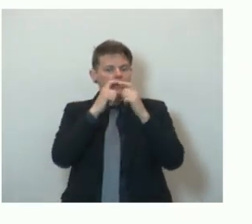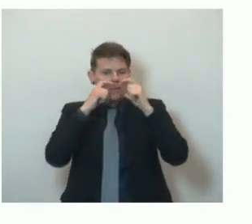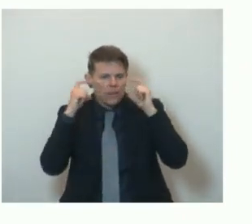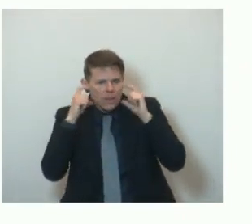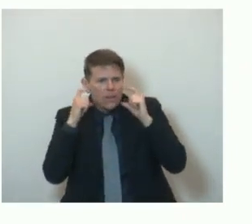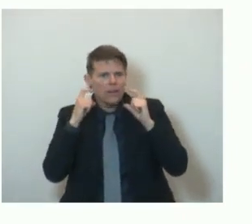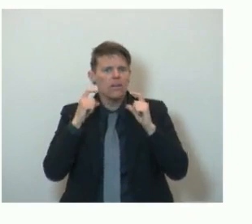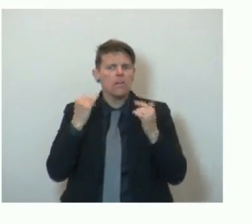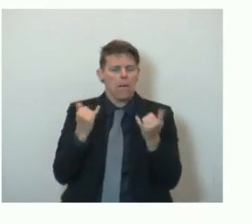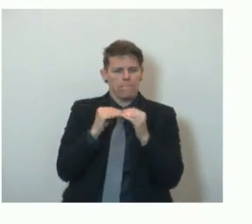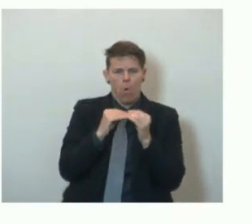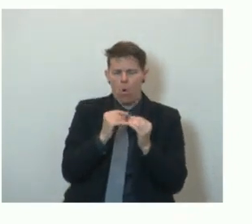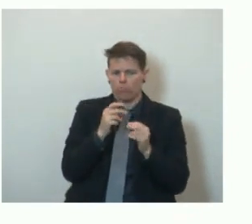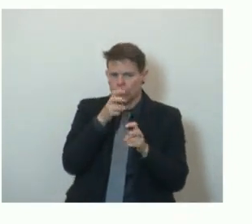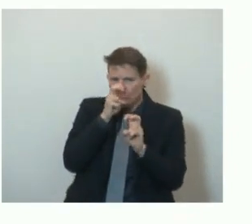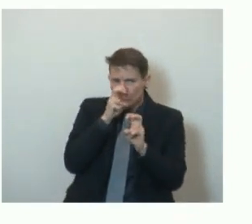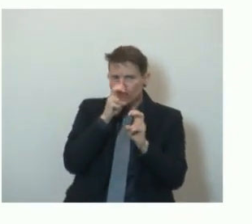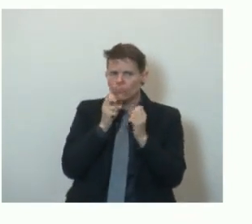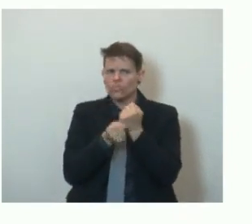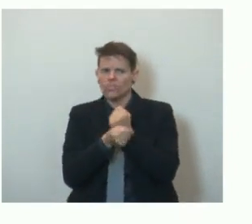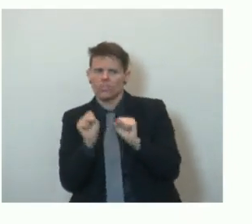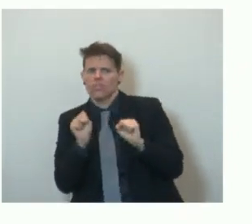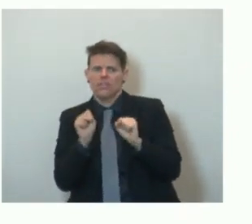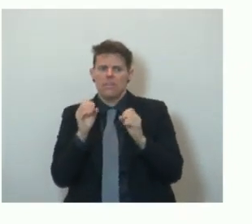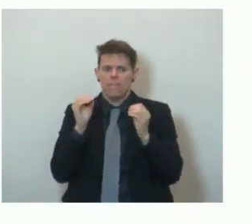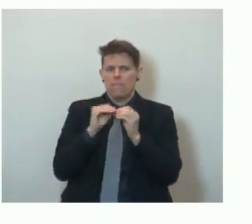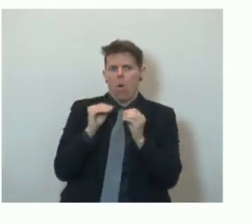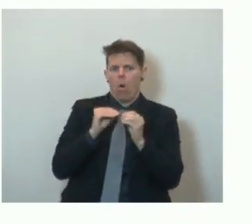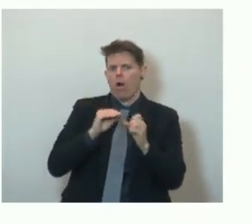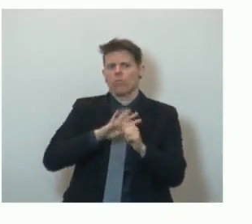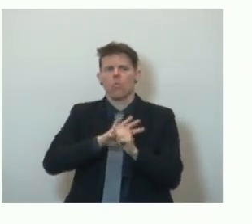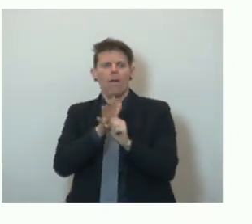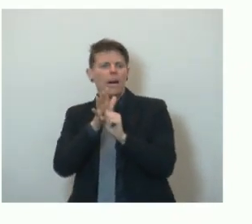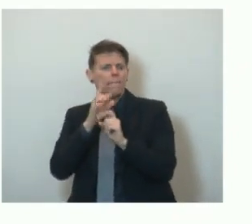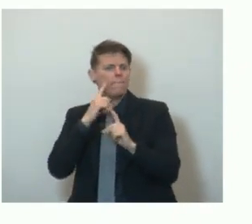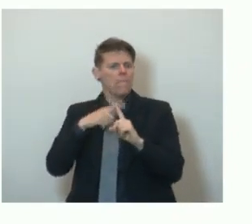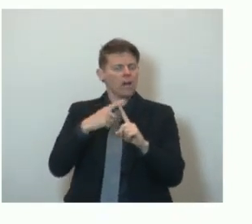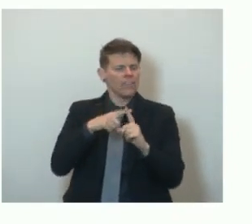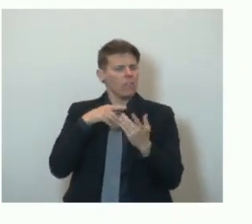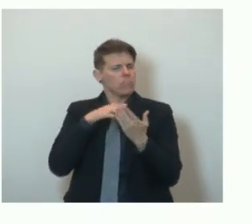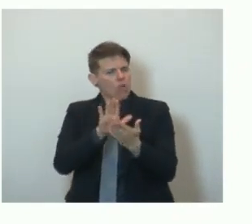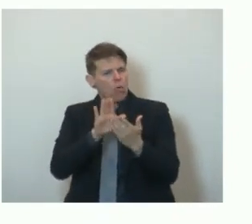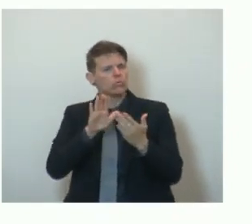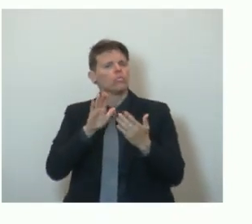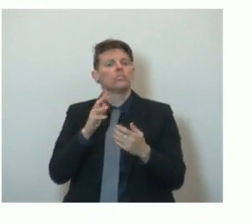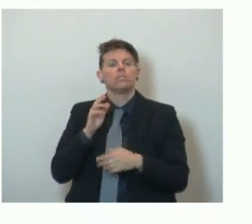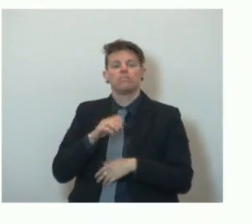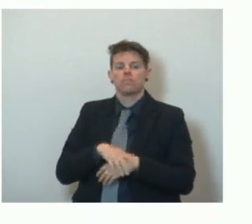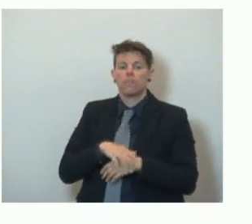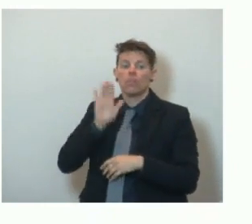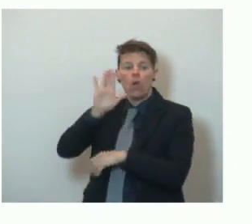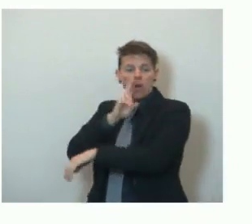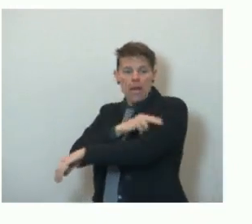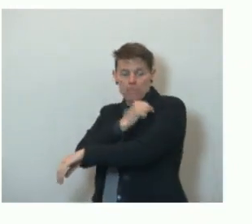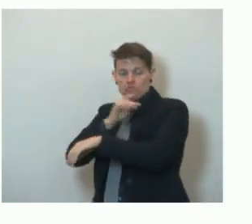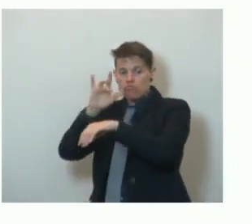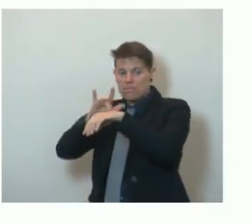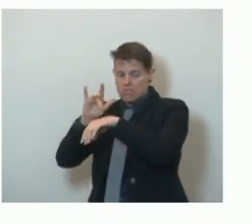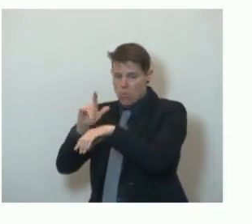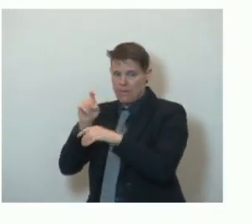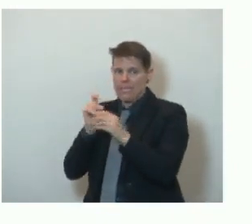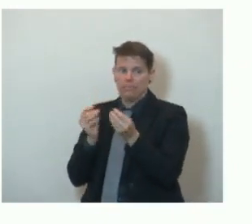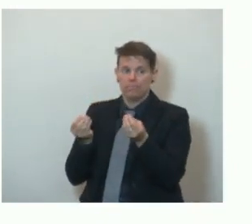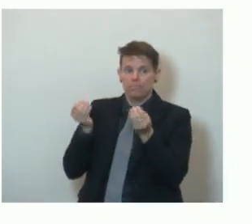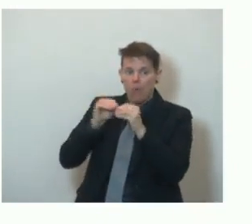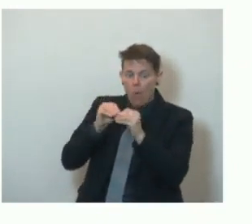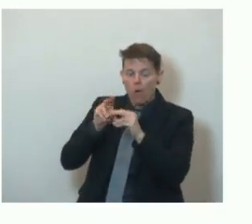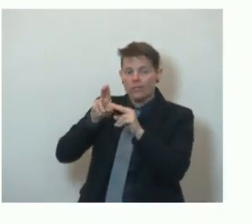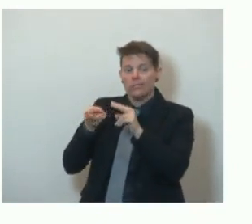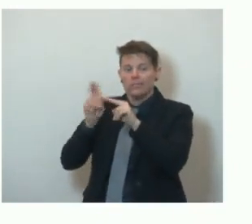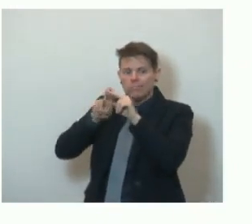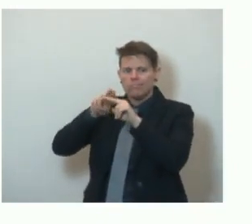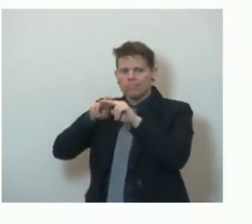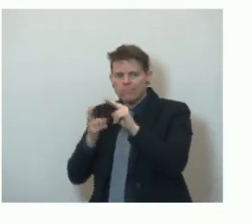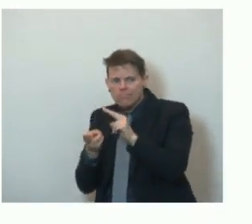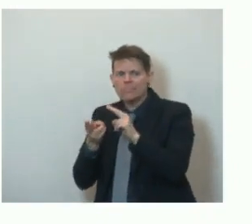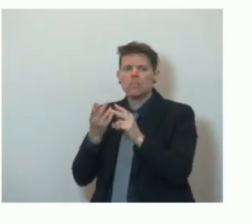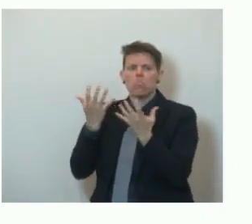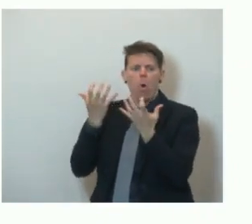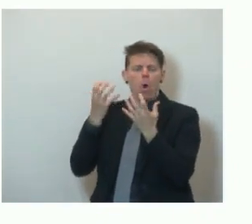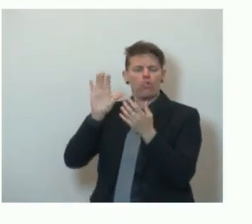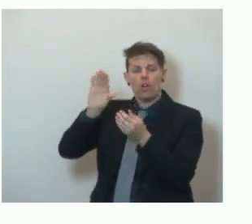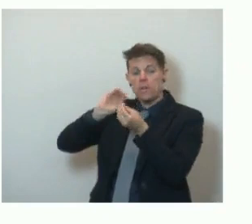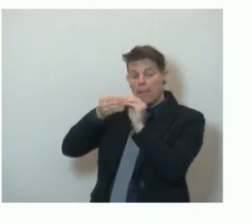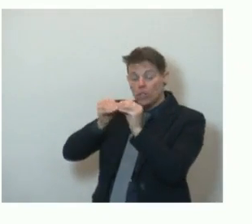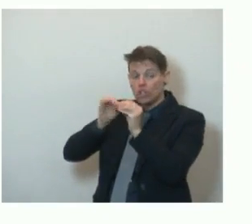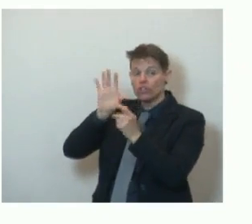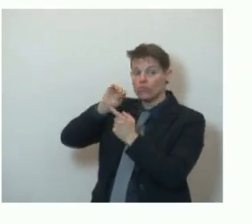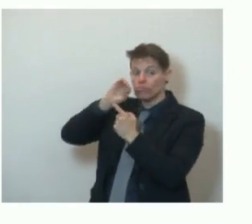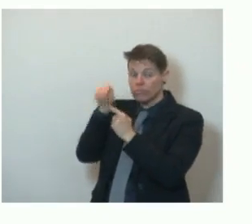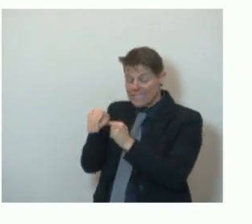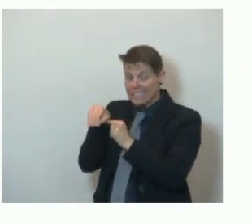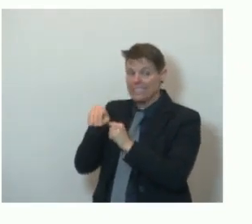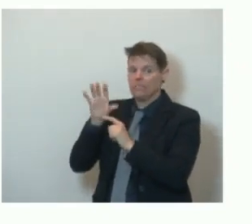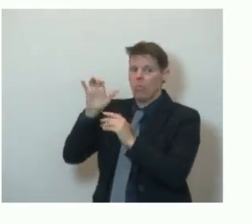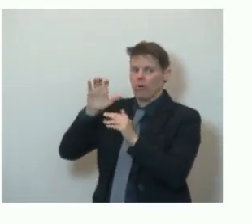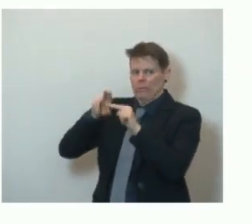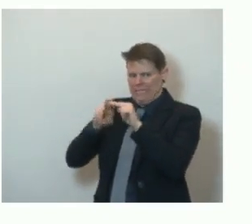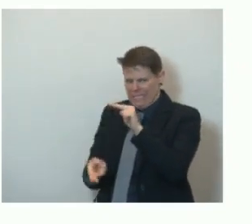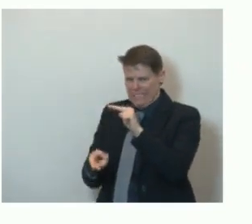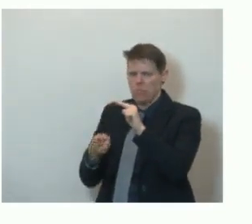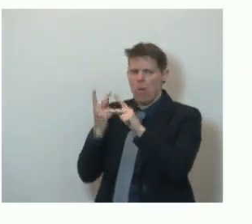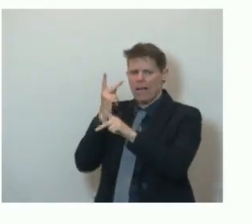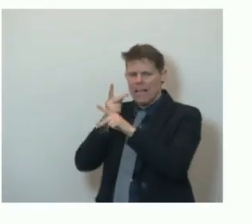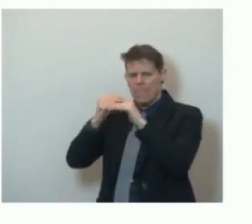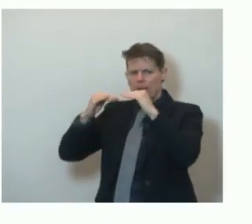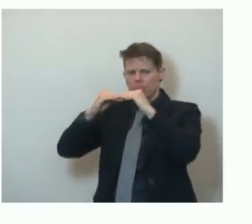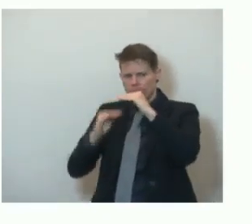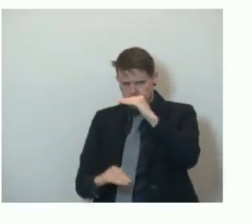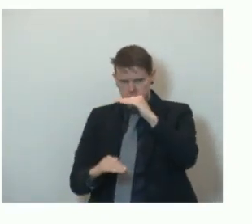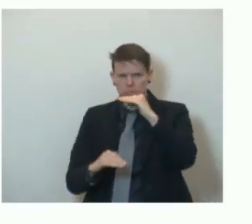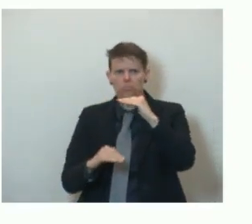WE SLOWLY LEARN TO BALANCE THE THINGS WERE USED TO DOING BUT THEM IN A MORE SAFE WAY AND A COVID POSITIVE WORLD AND WE KEEP THOSE HOSPITAL RESOURCE NEEDS AND THE NUMBER OF CASES IN THE